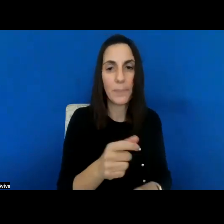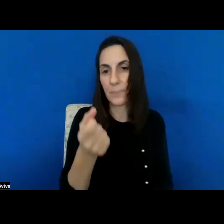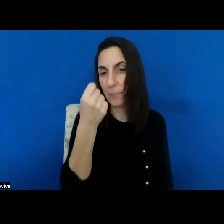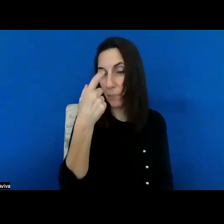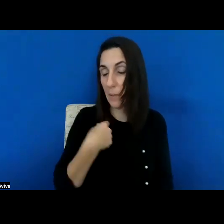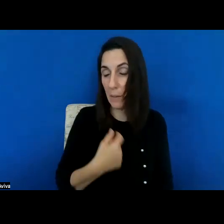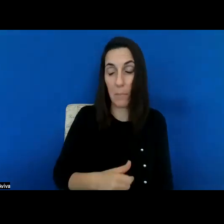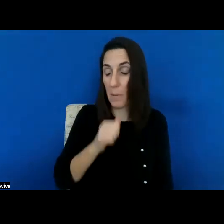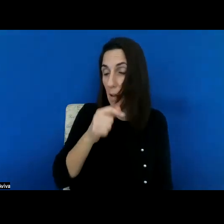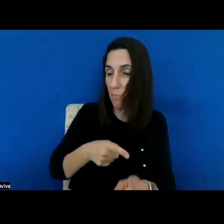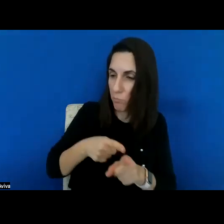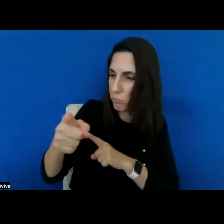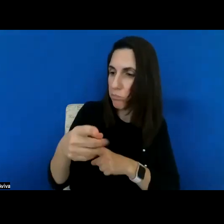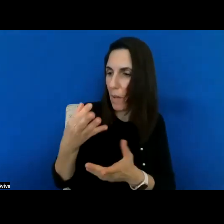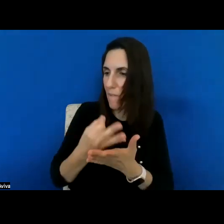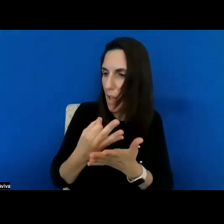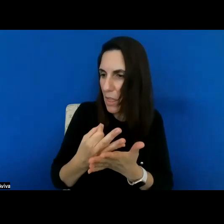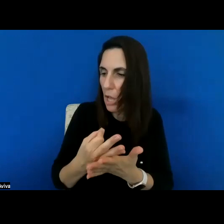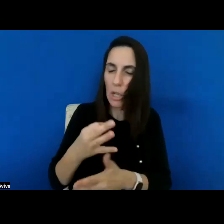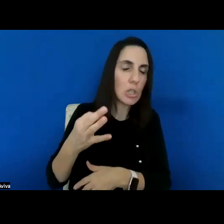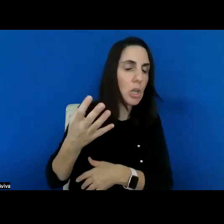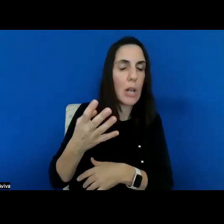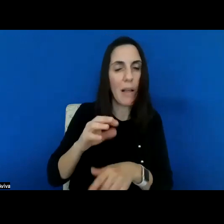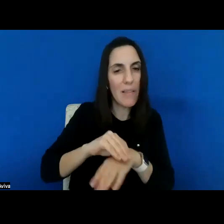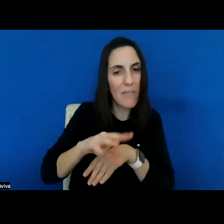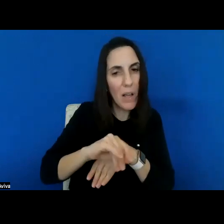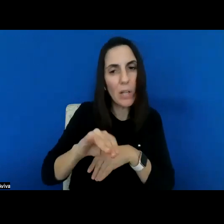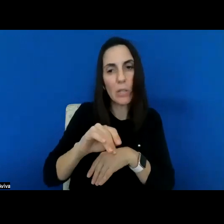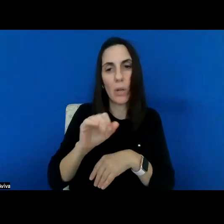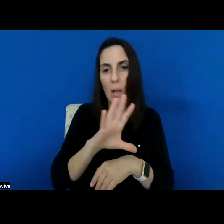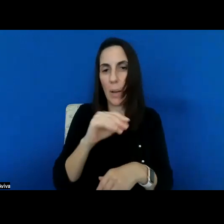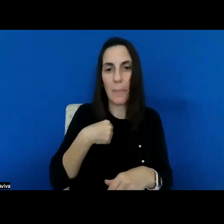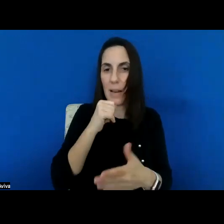or tax advisor, even a a legal attorney. 11:40:00 So in your situation, but generally,